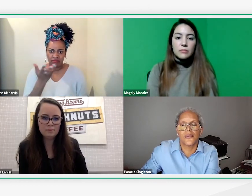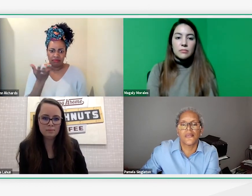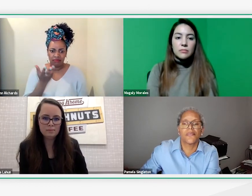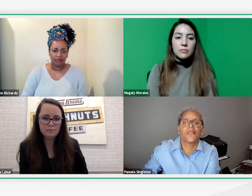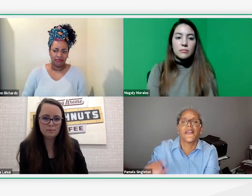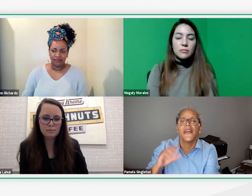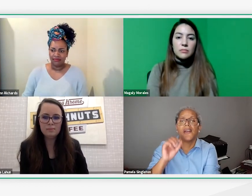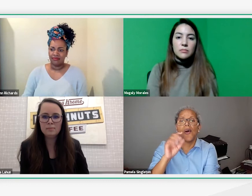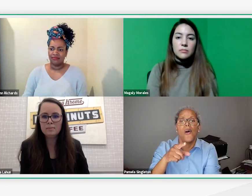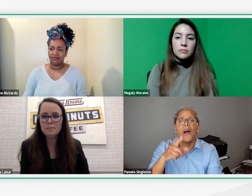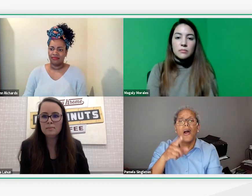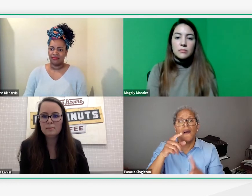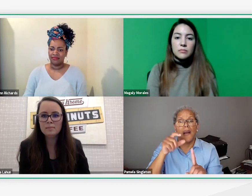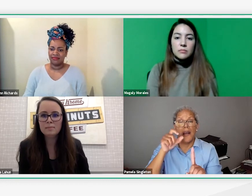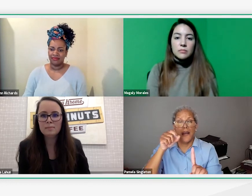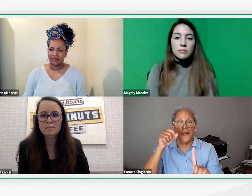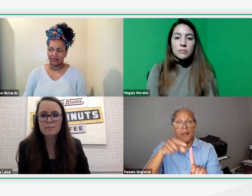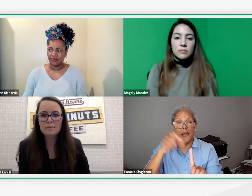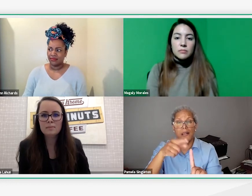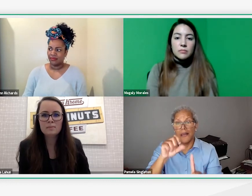have questions about that stimulus check. >>PAMELA SINGLETON: The stimulus checks